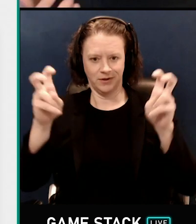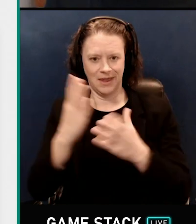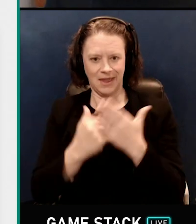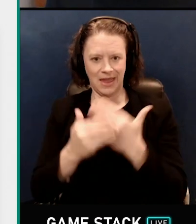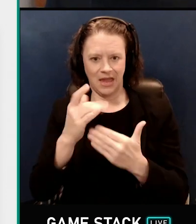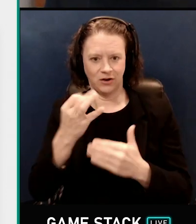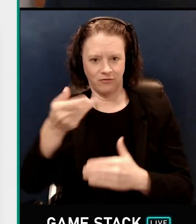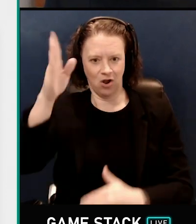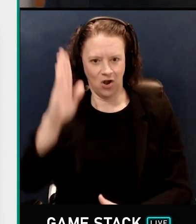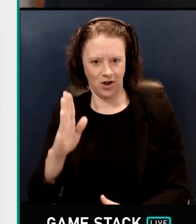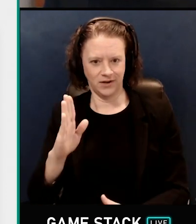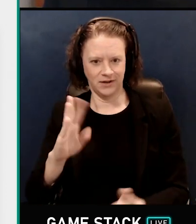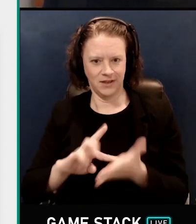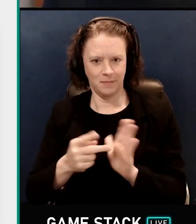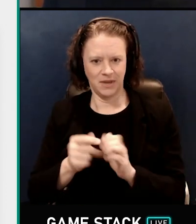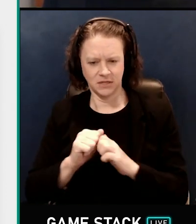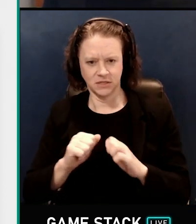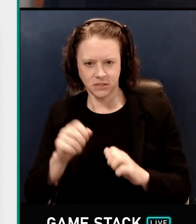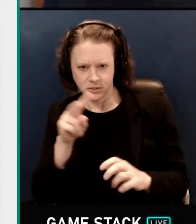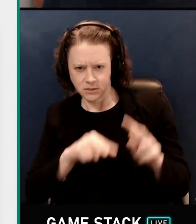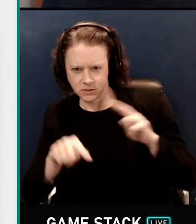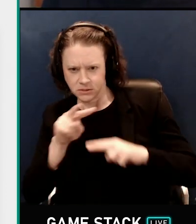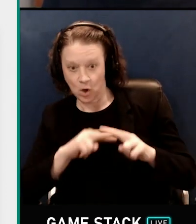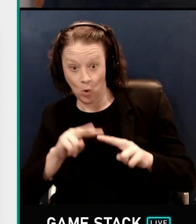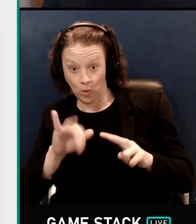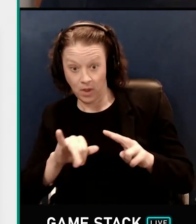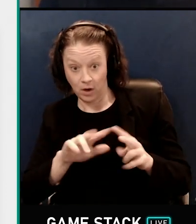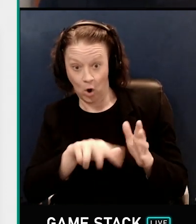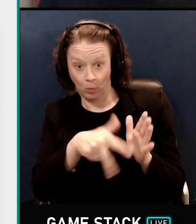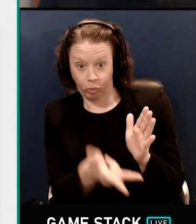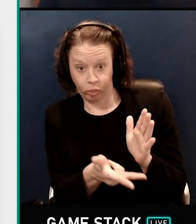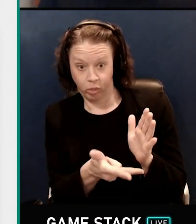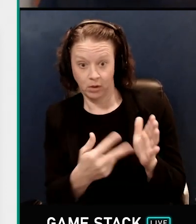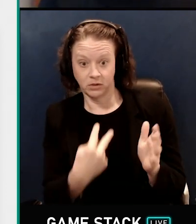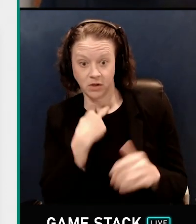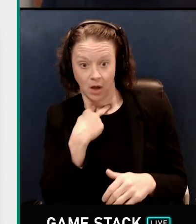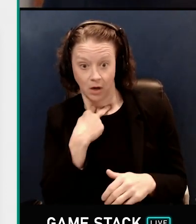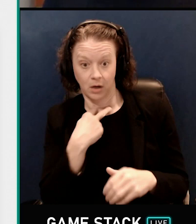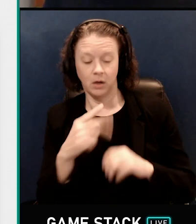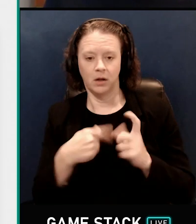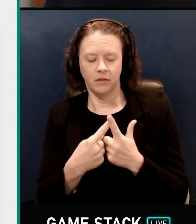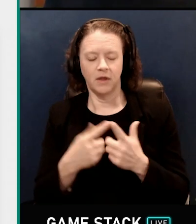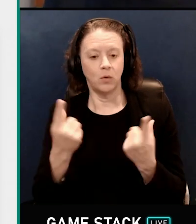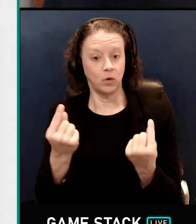It's constantly looking to see whether the vehicle gets stuck. If it does, it can then recommend a much higher